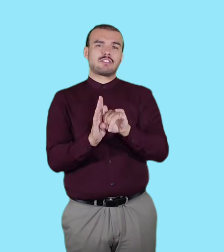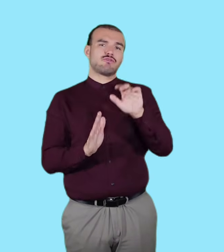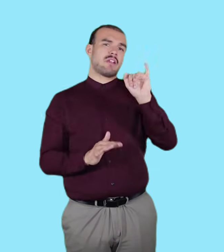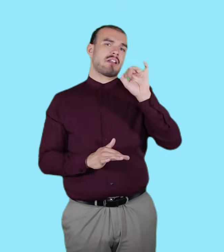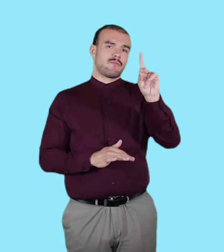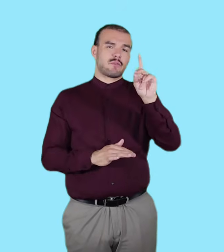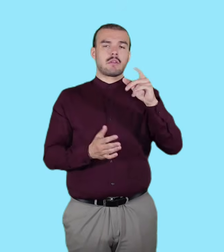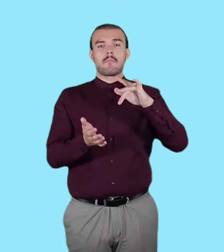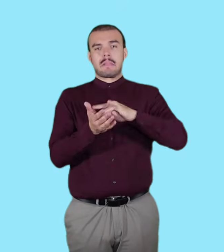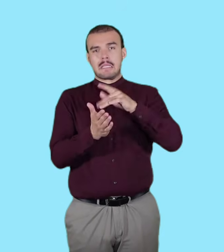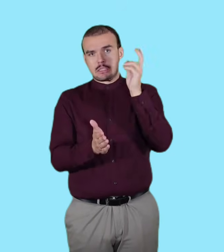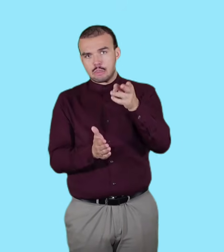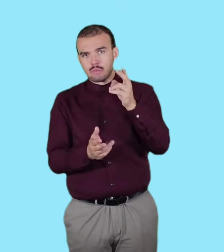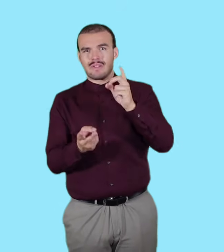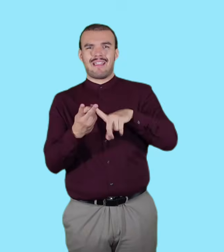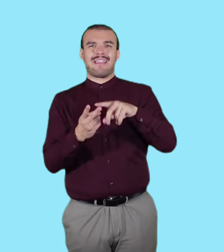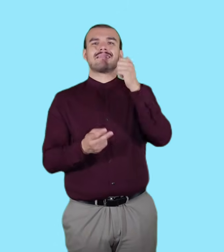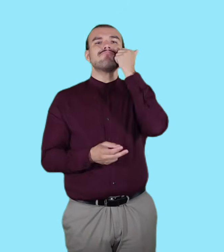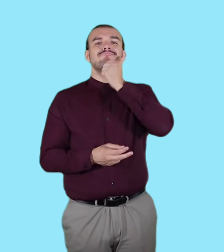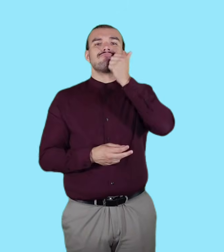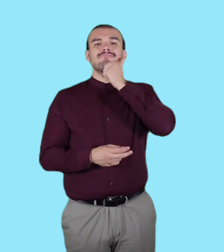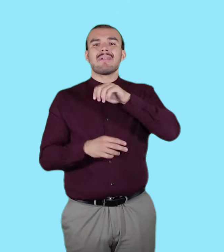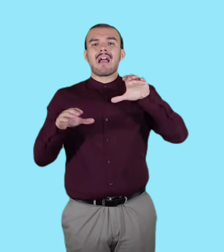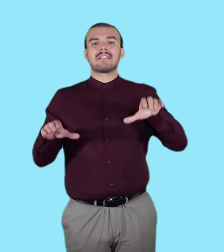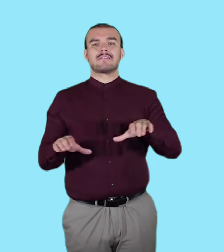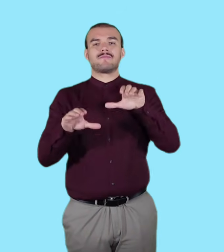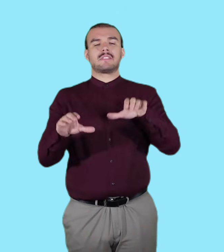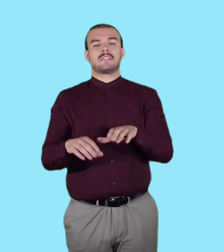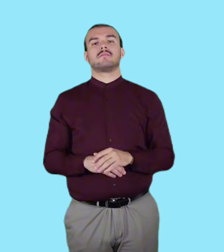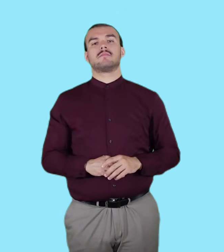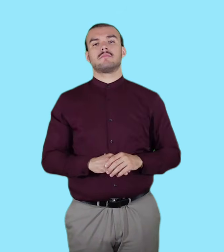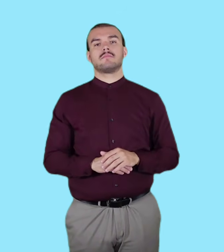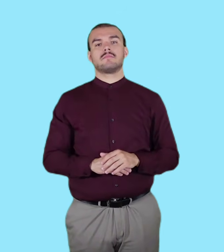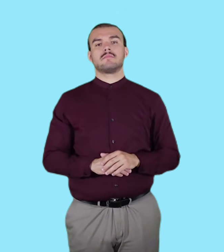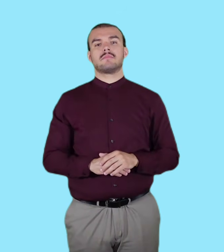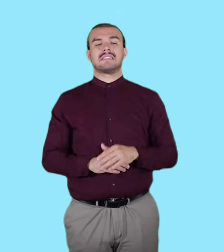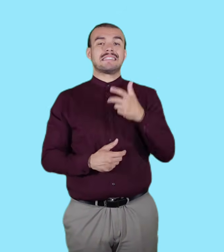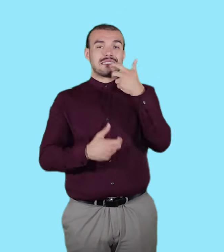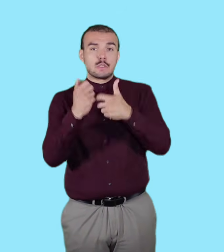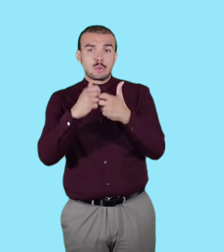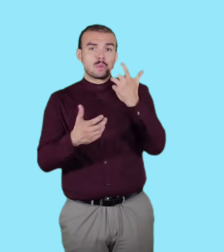medical history, and daily activities. Issues like being unable